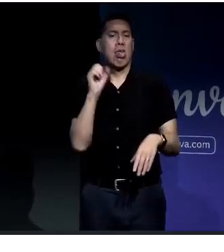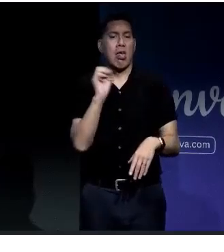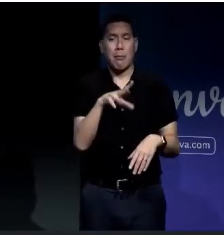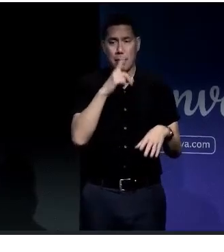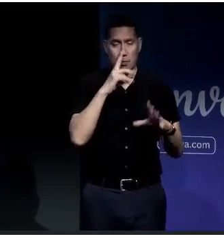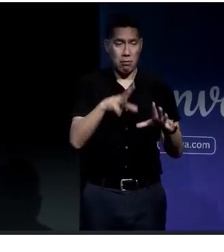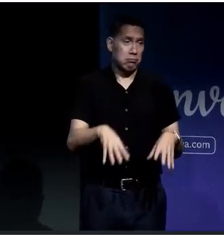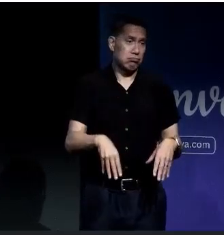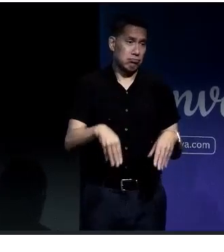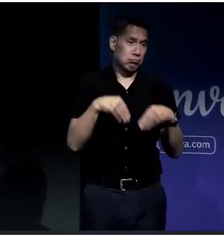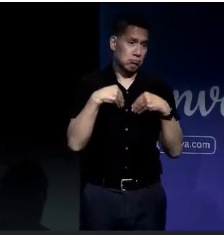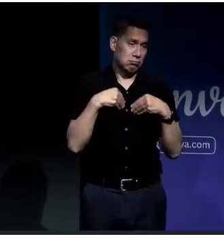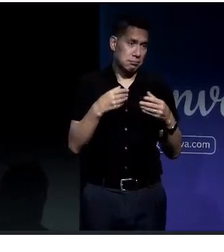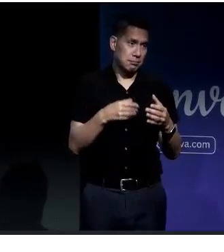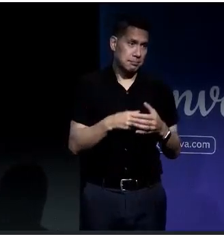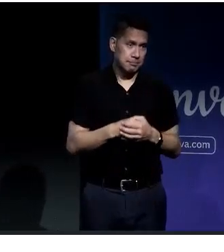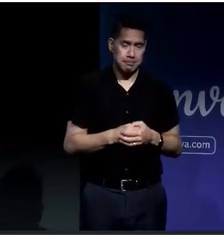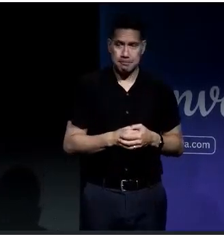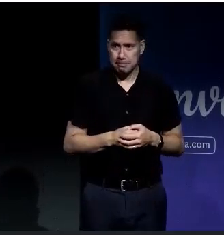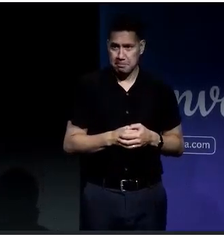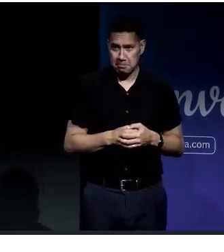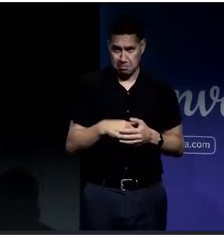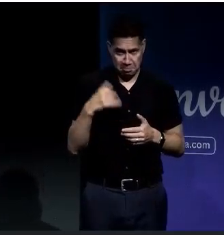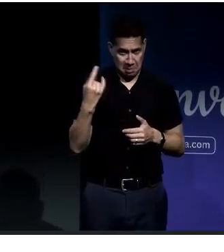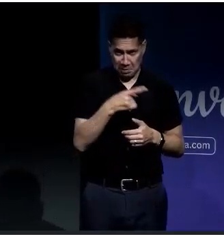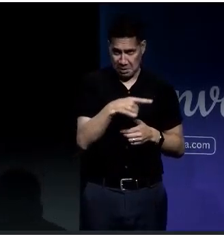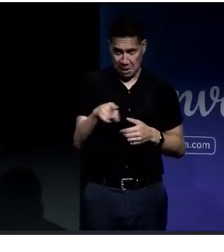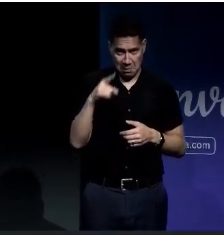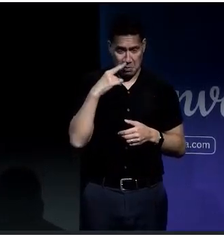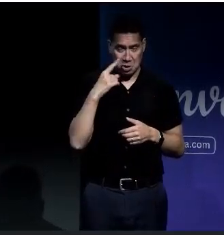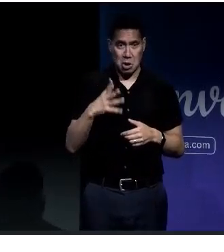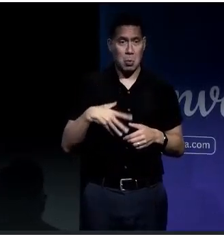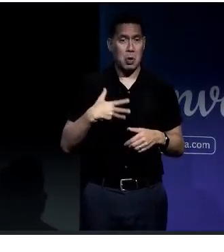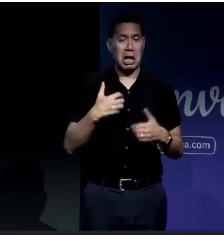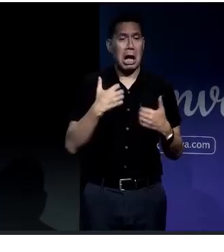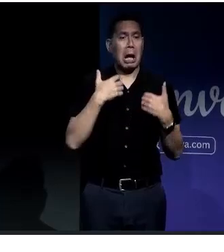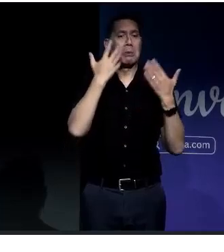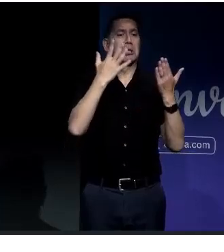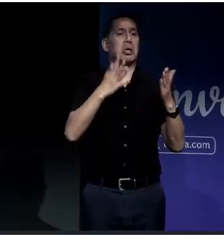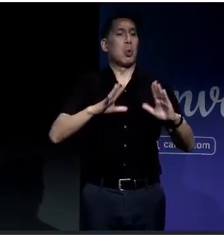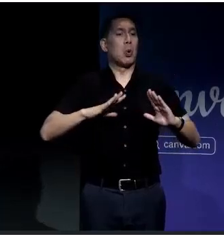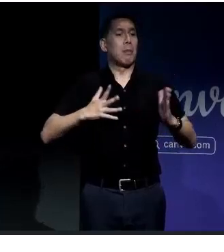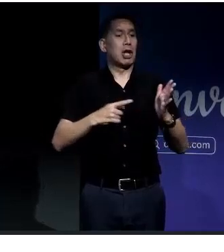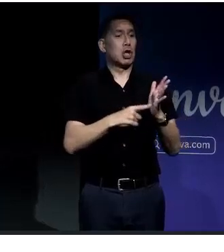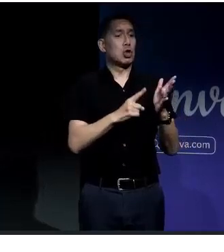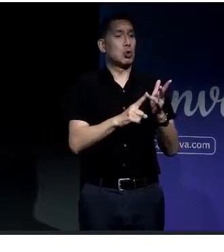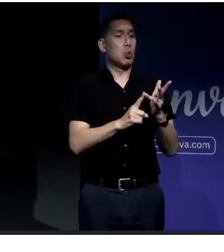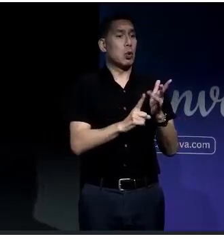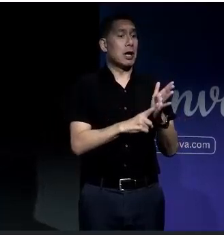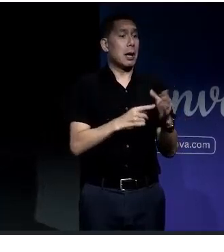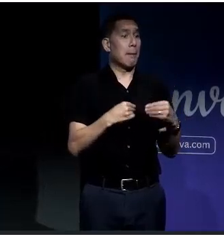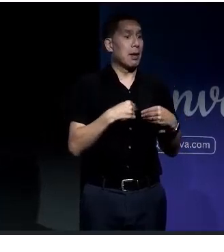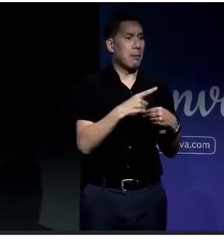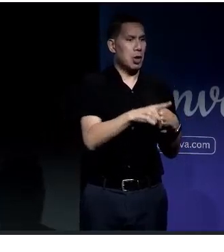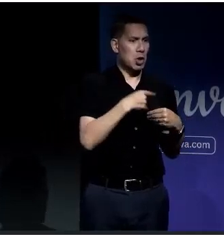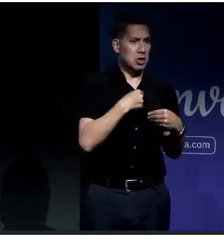Um, maybe some people don't want to upset the automated tool companies because some of those types of companies can come after you sometimes.